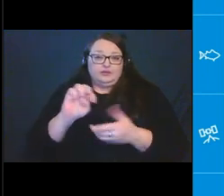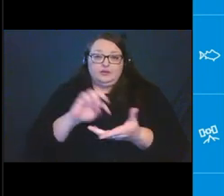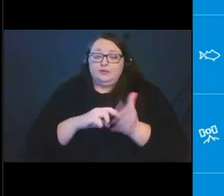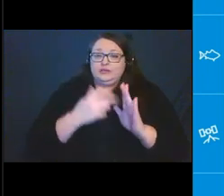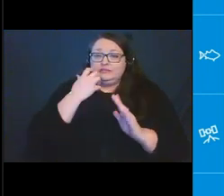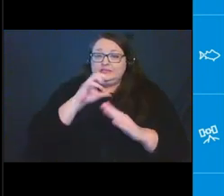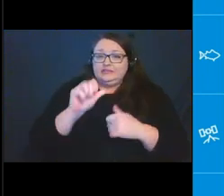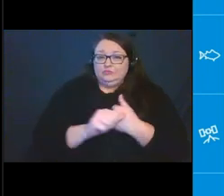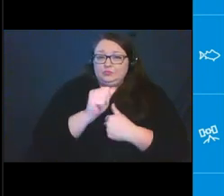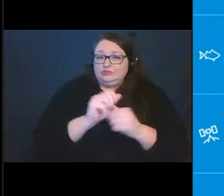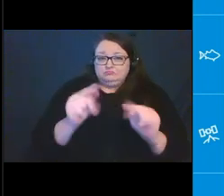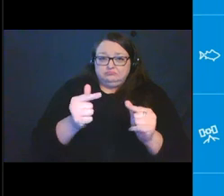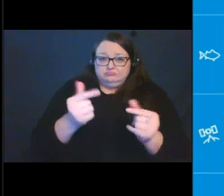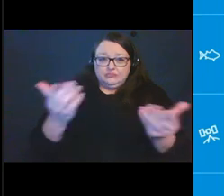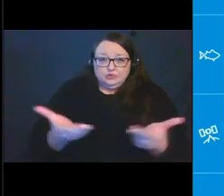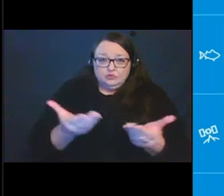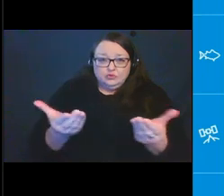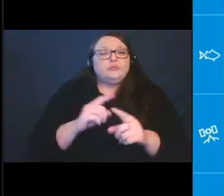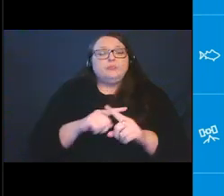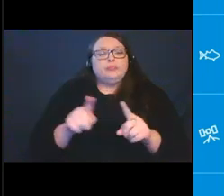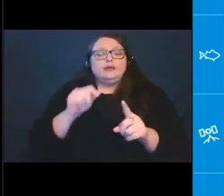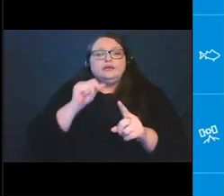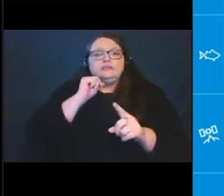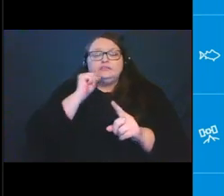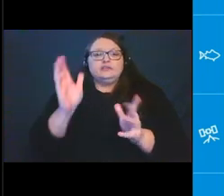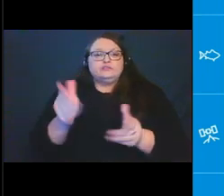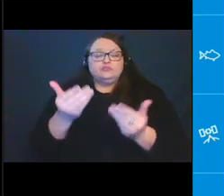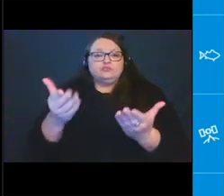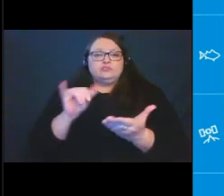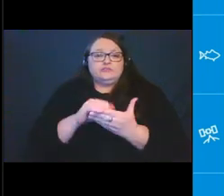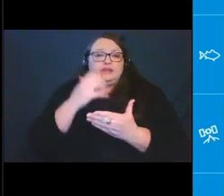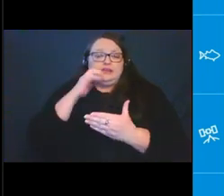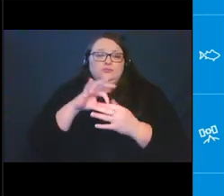but it does suggest that heat-related impacts, while driven by temperatures, are intertwined